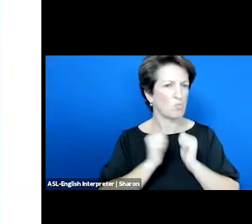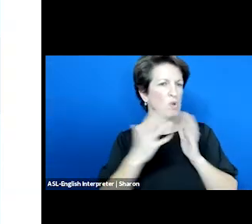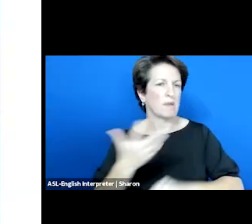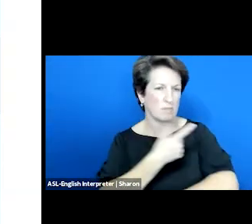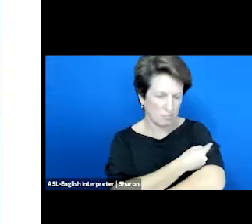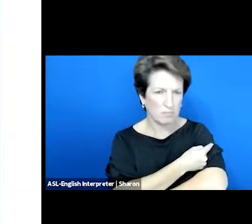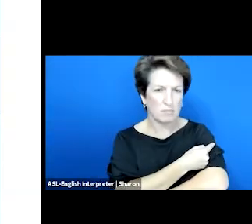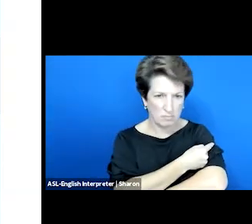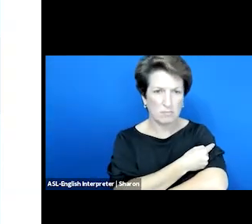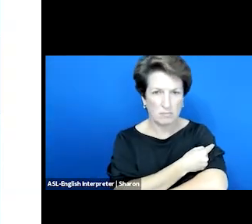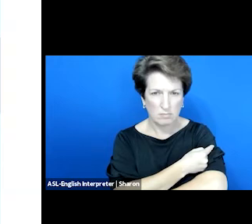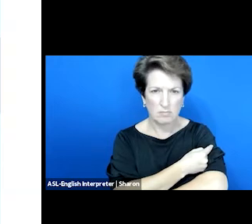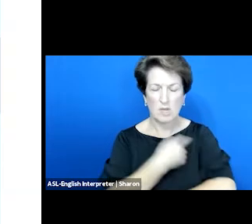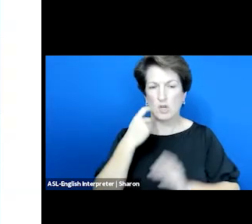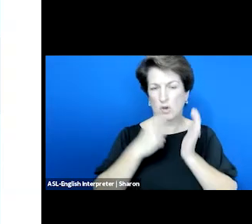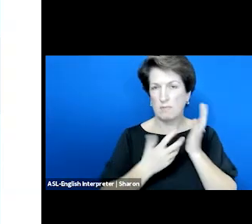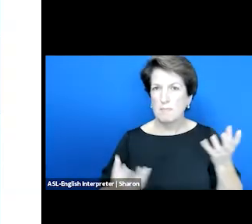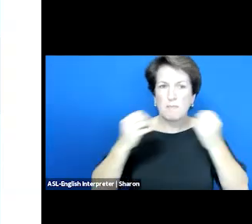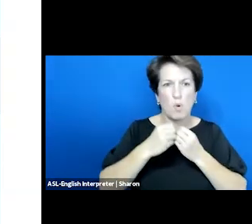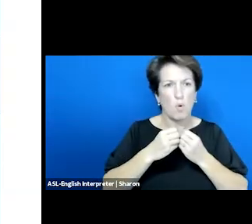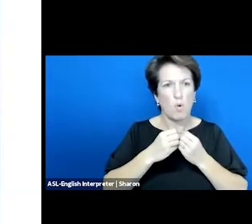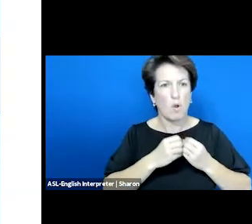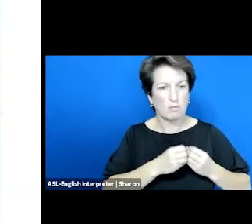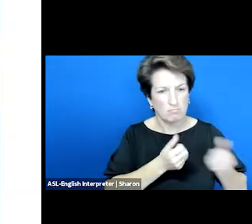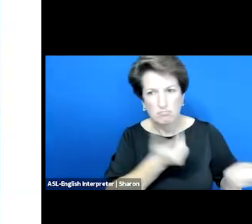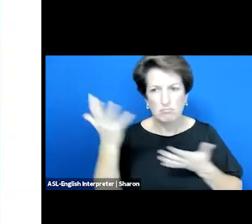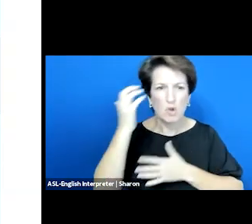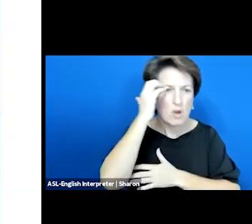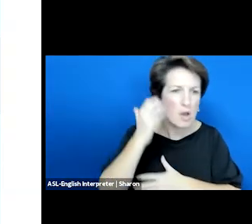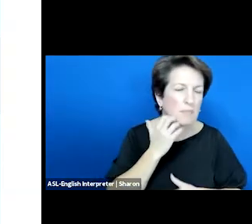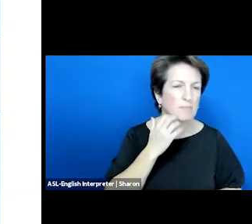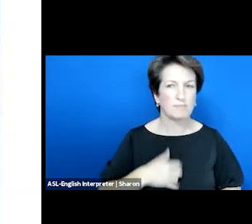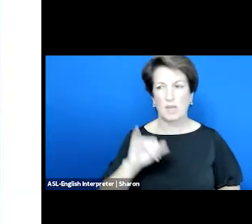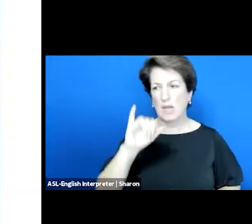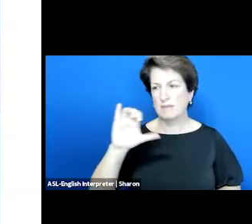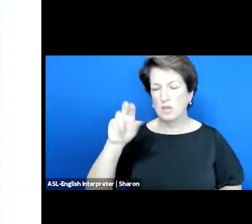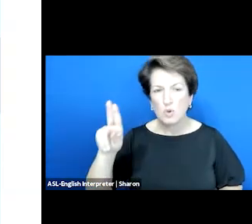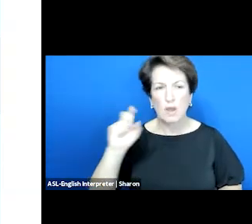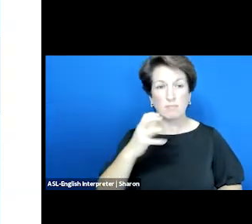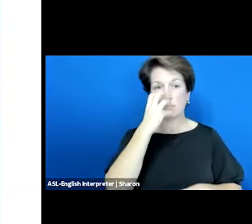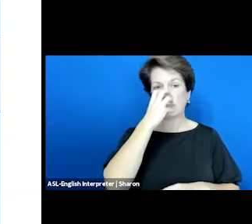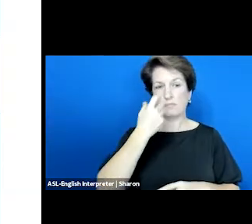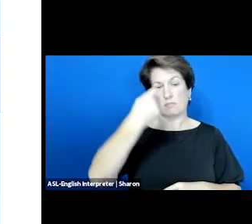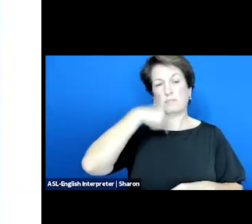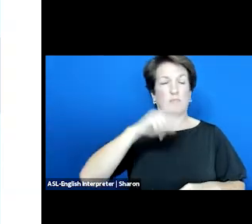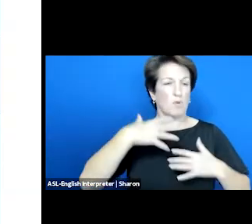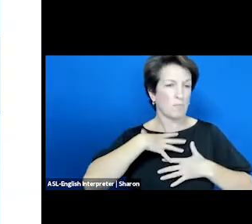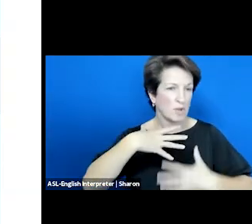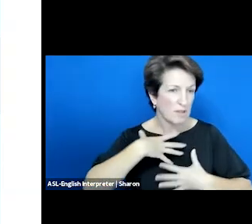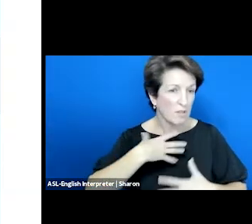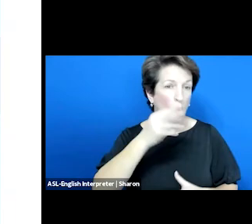been that misinformation or myths about it impacting